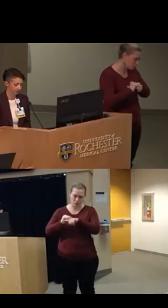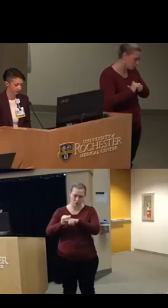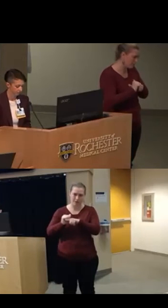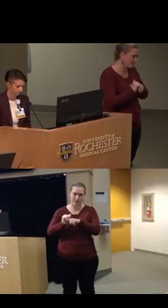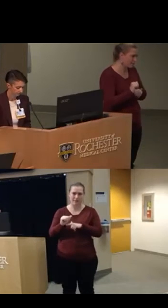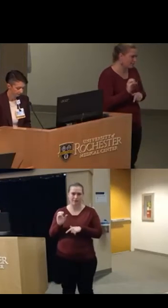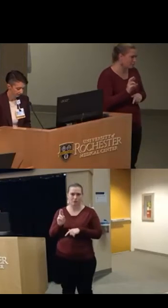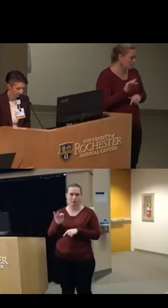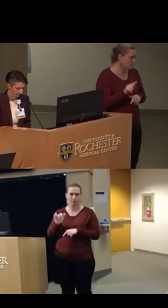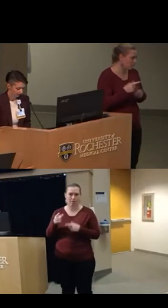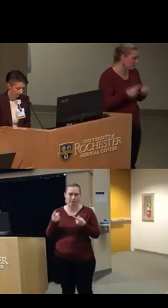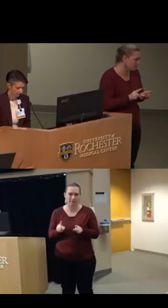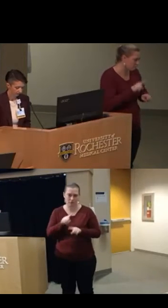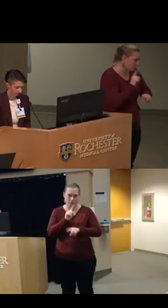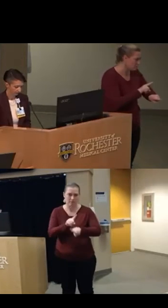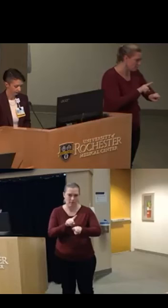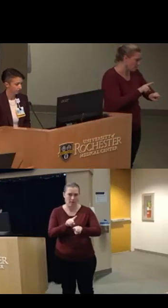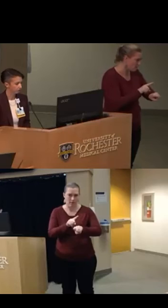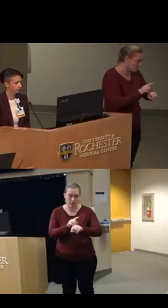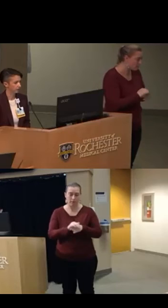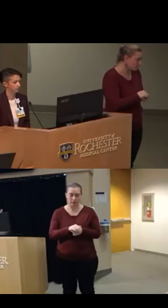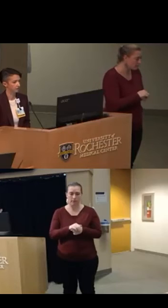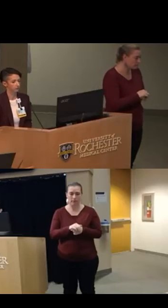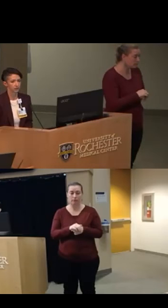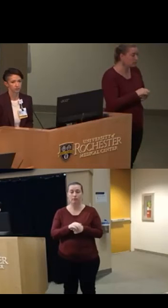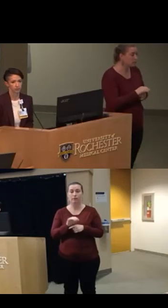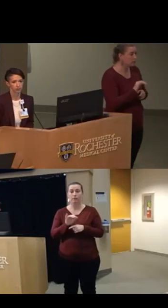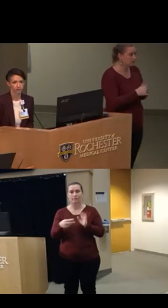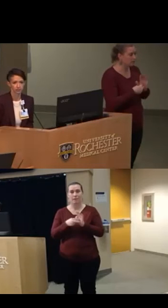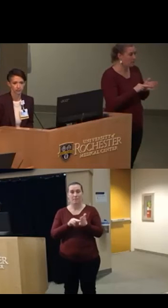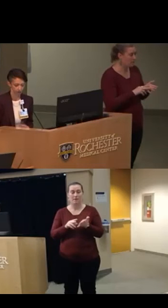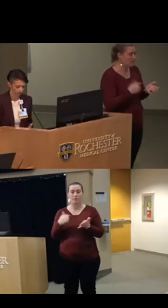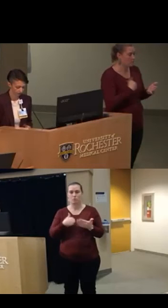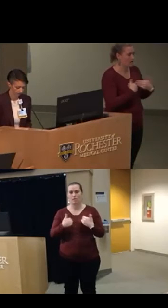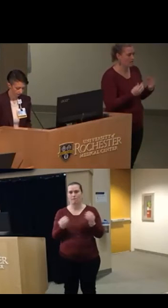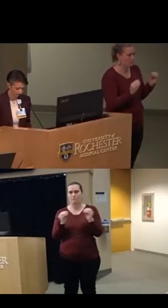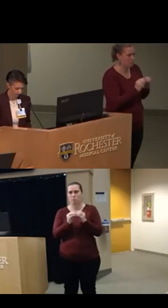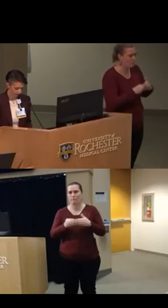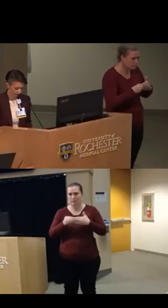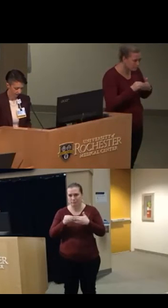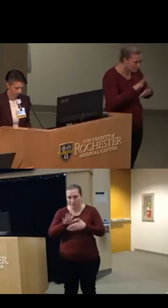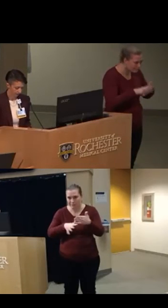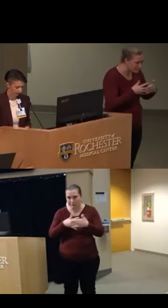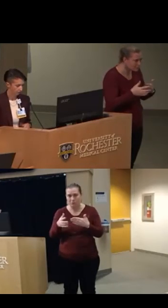and debriefing um this increases the flexibility and respon responsiveness of this service um and